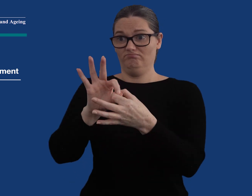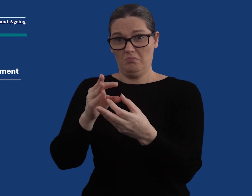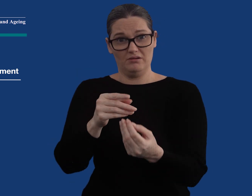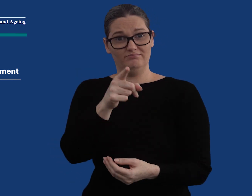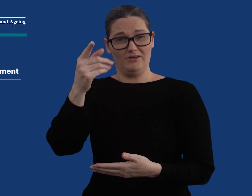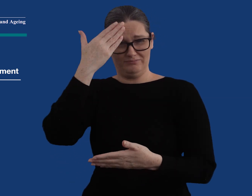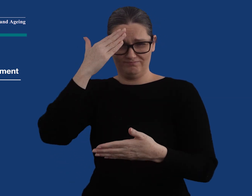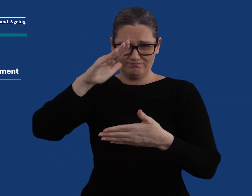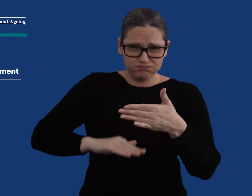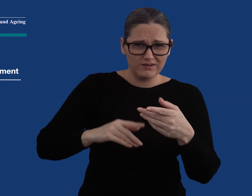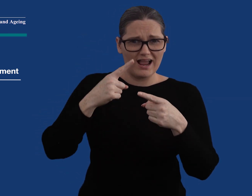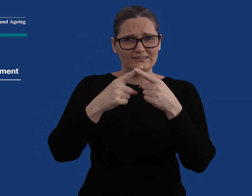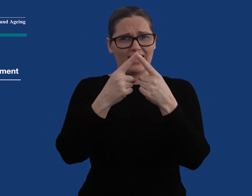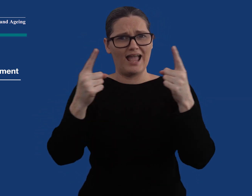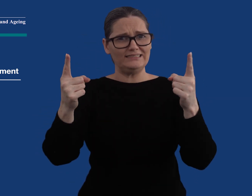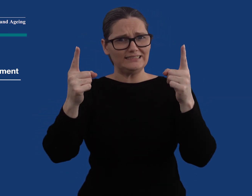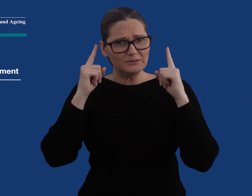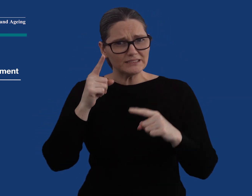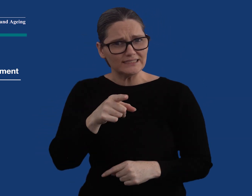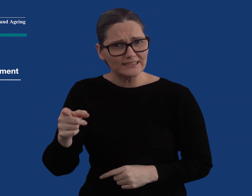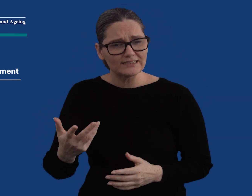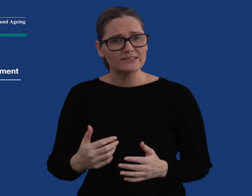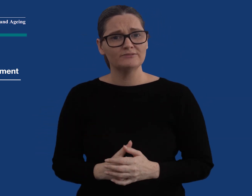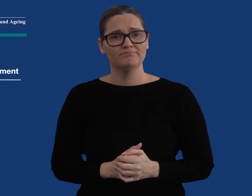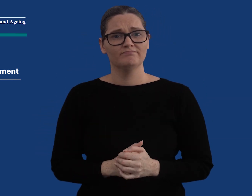• experts and academics